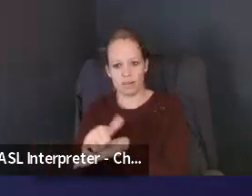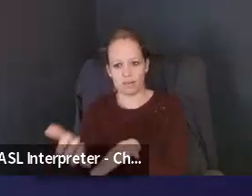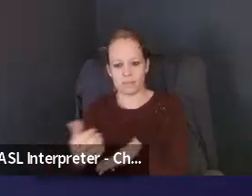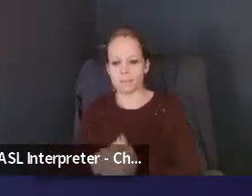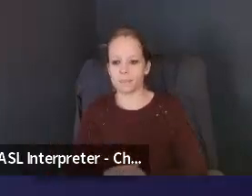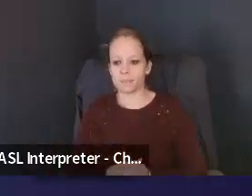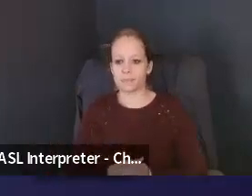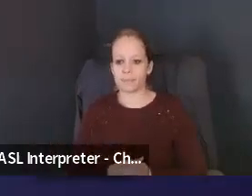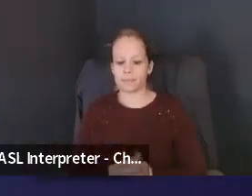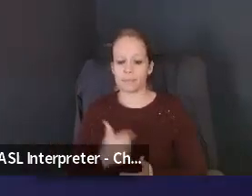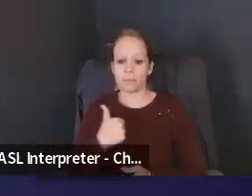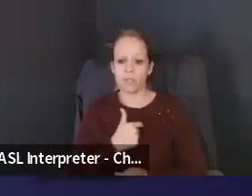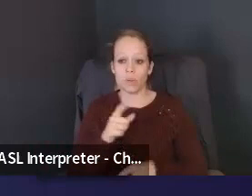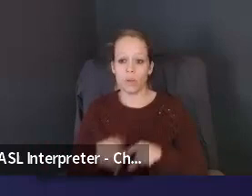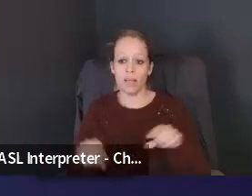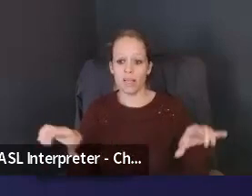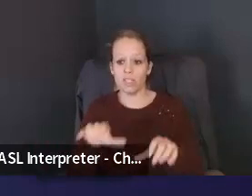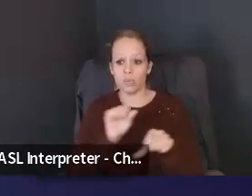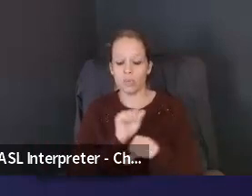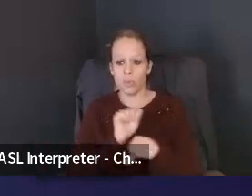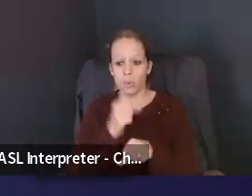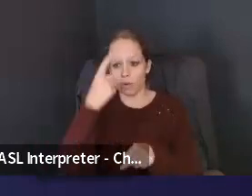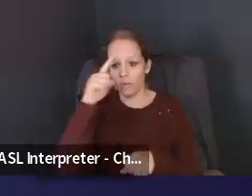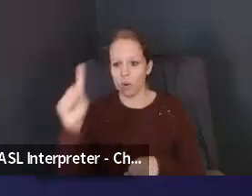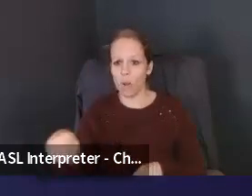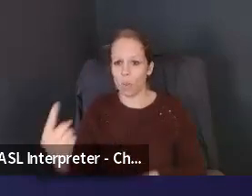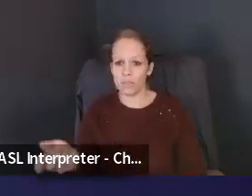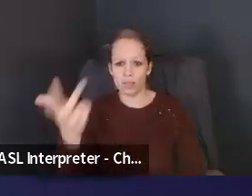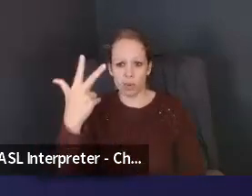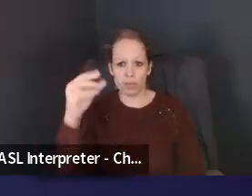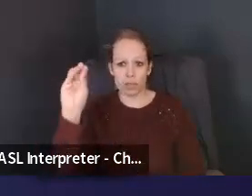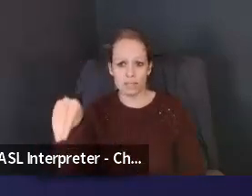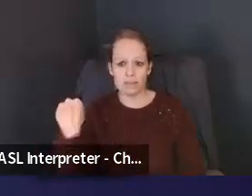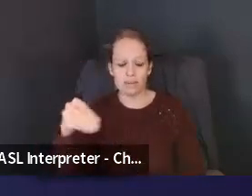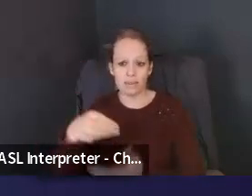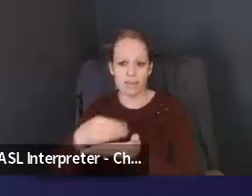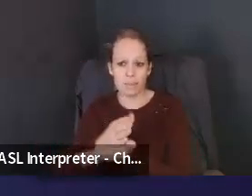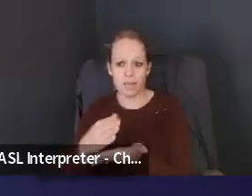we can't do the work for 3% of the budget. We need a large chunk of the budget to be able to actually